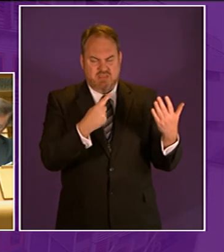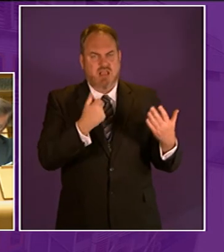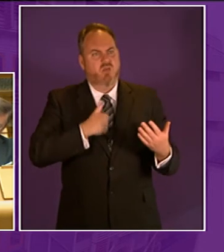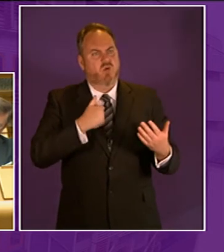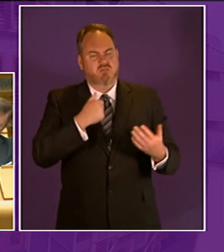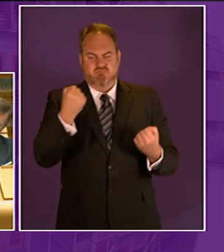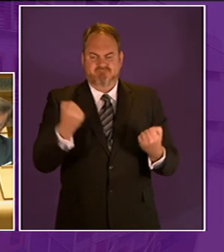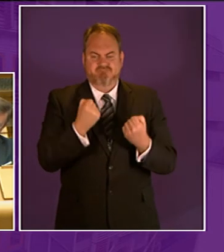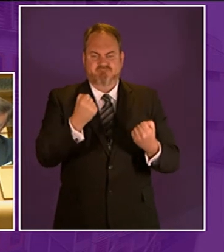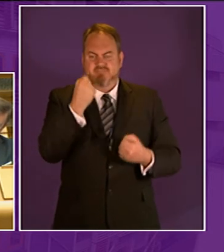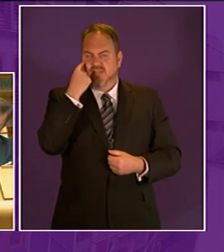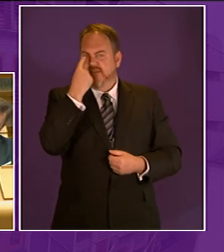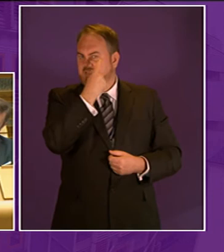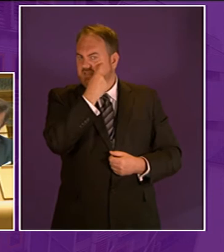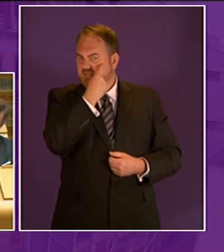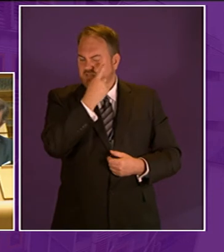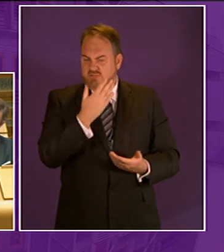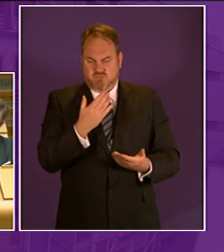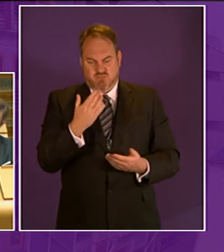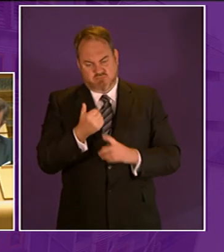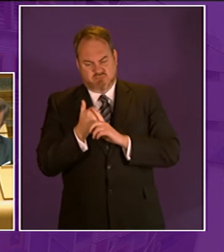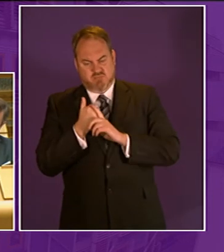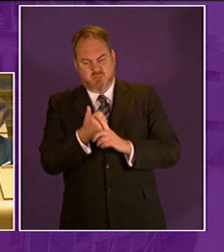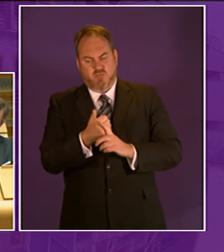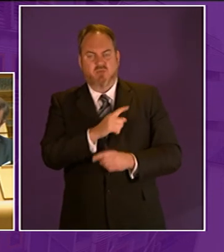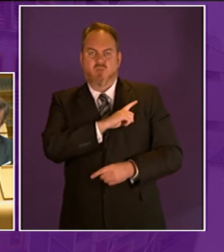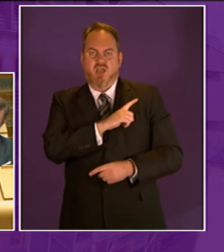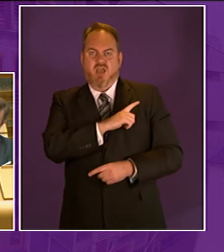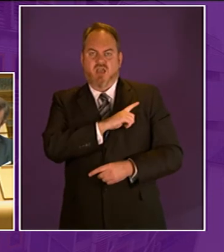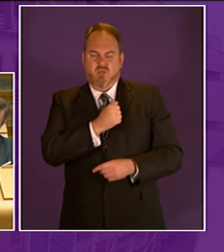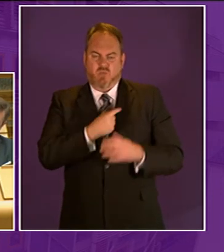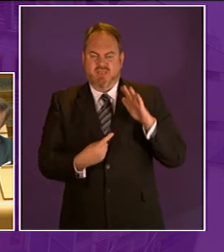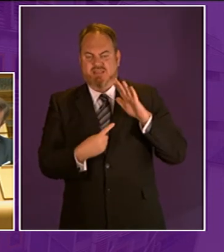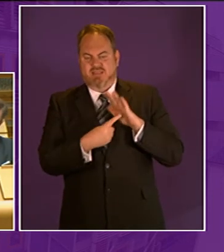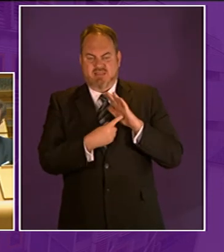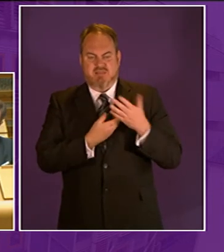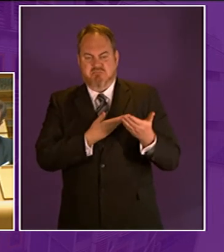for the baselines to support the key bargaining demands on terms and conditions.